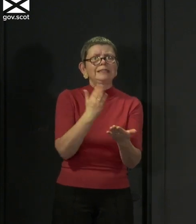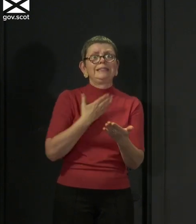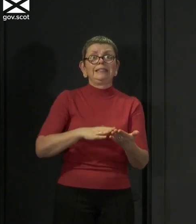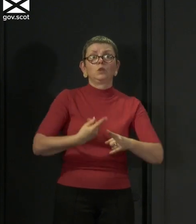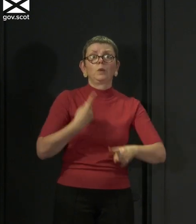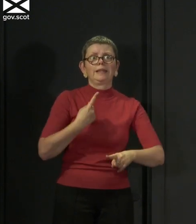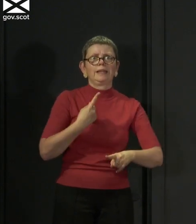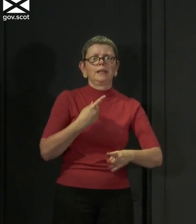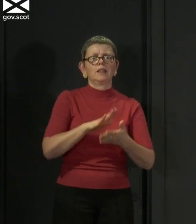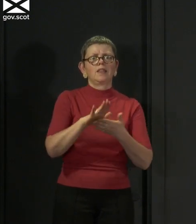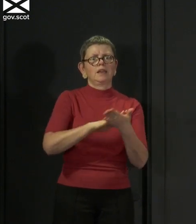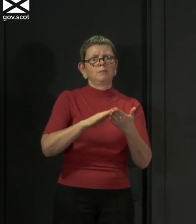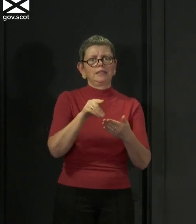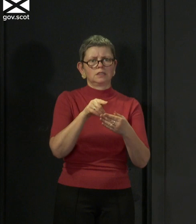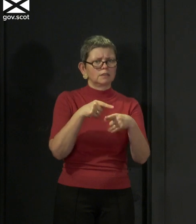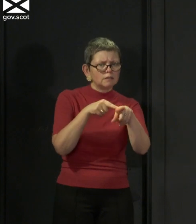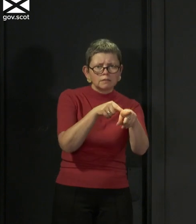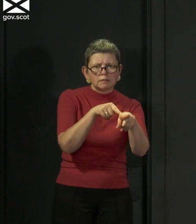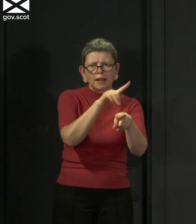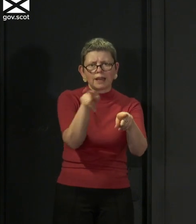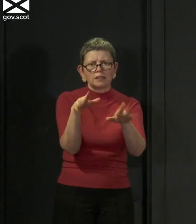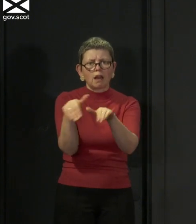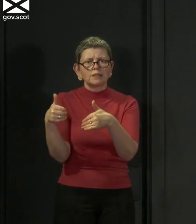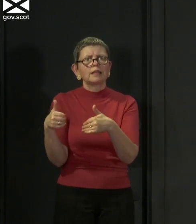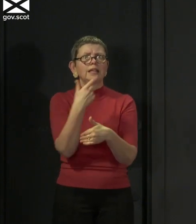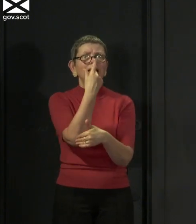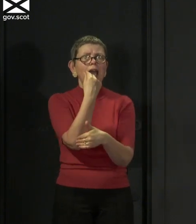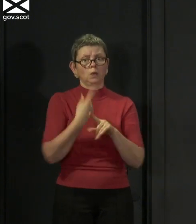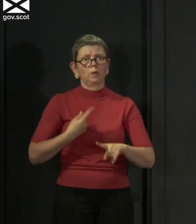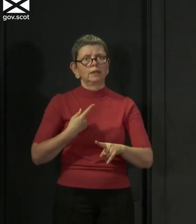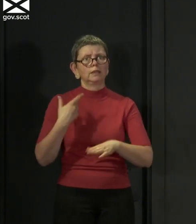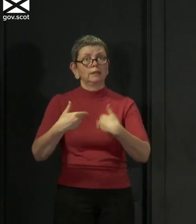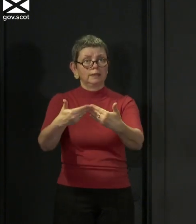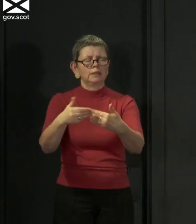kicks in. These are, that is one of many things that we are working through in detail right